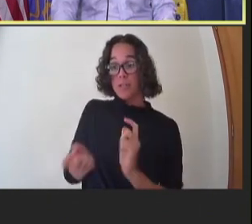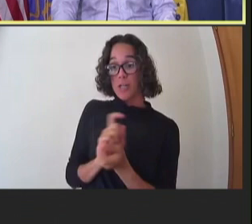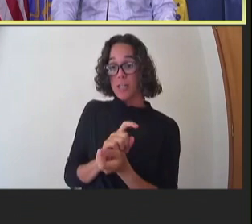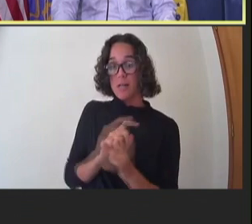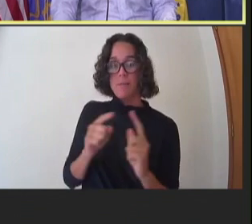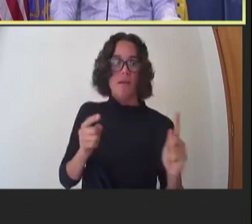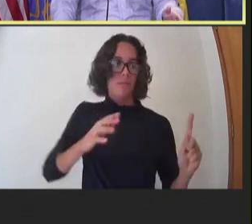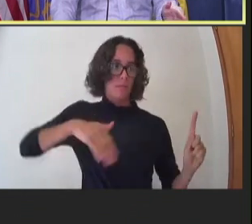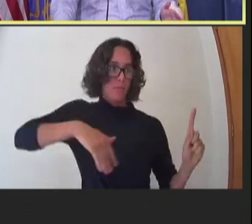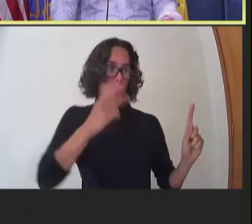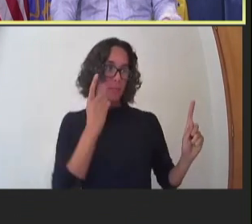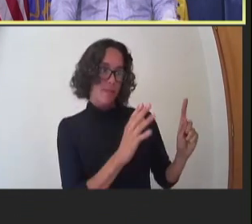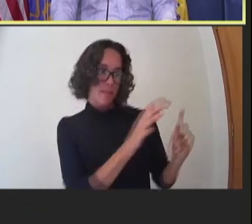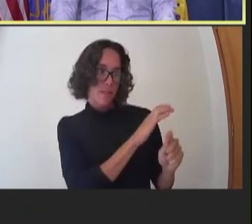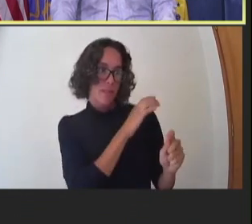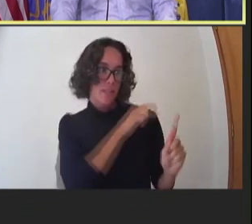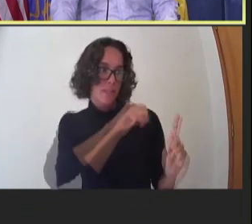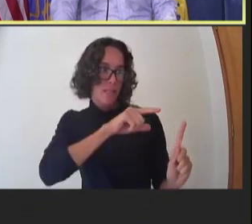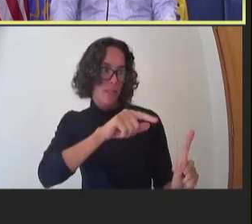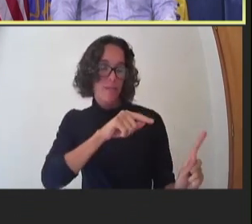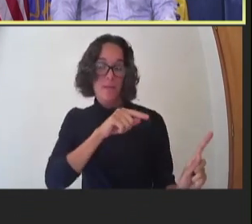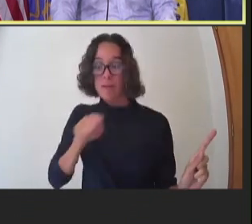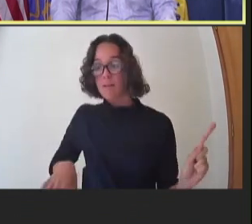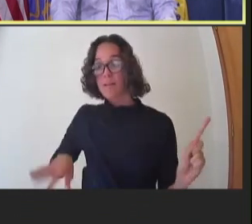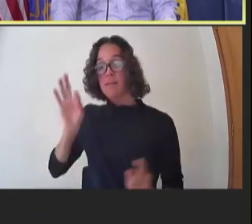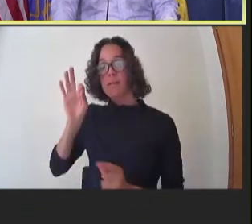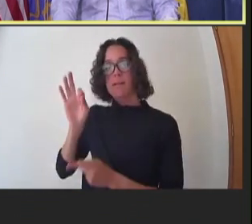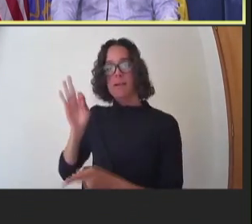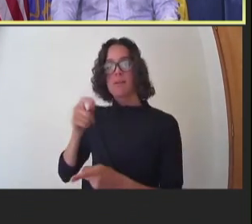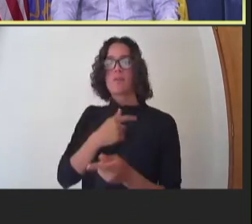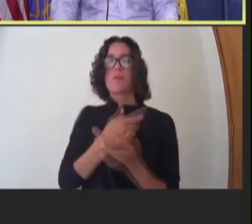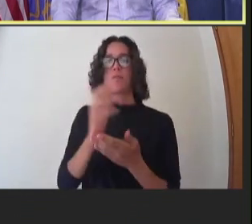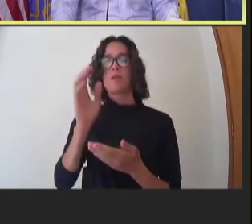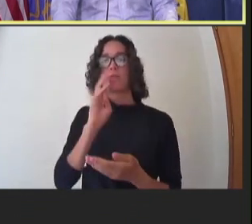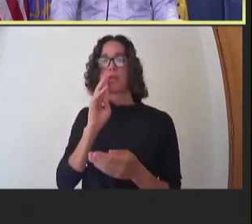yet, that wastewater data can help improve the quality of forecasts. We then turned